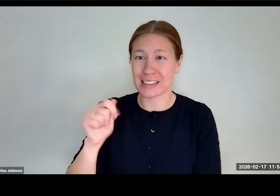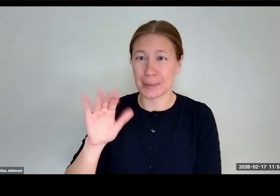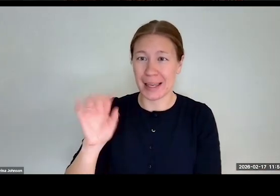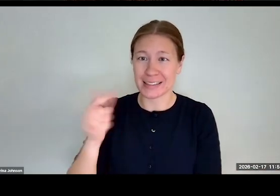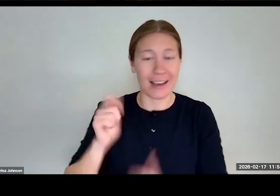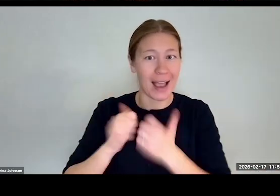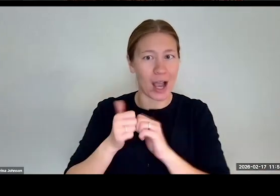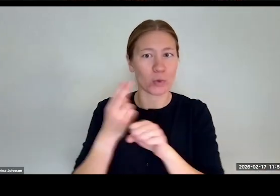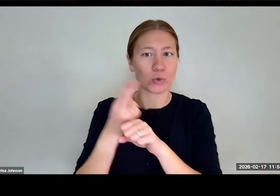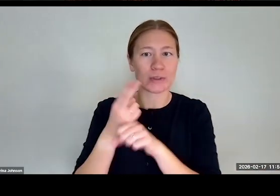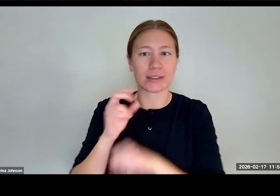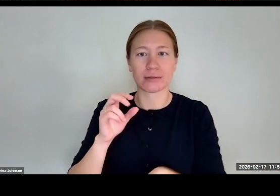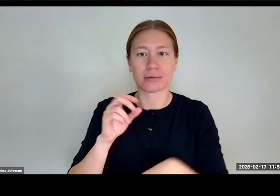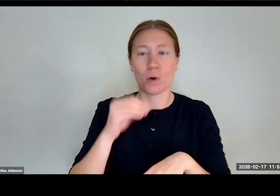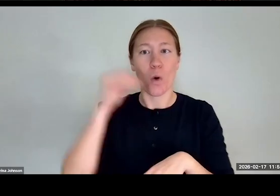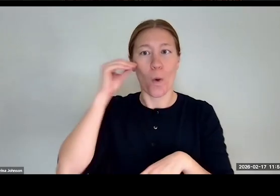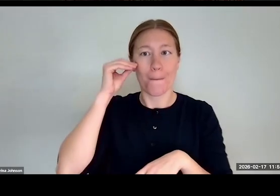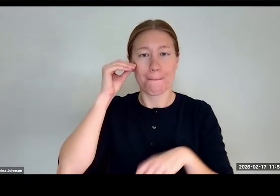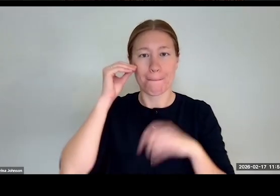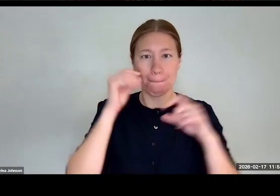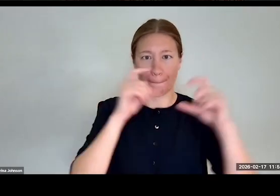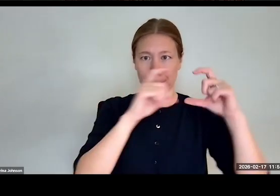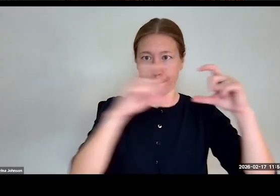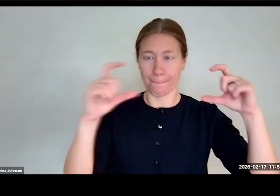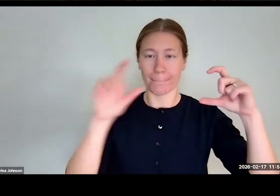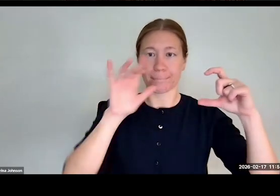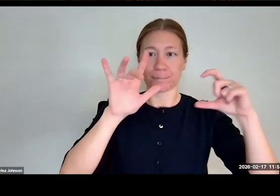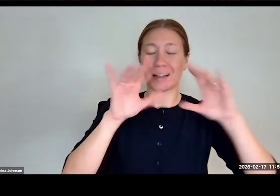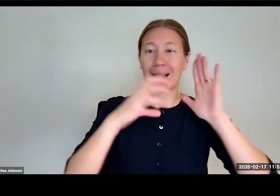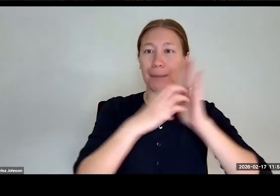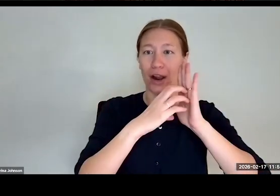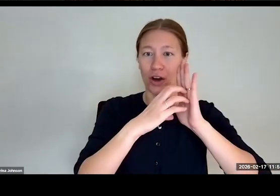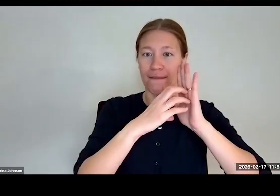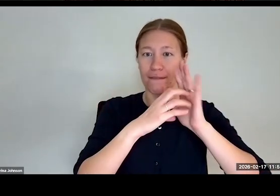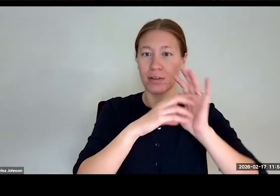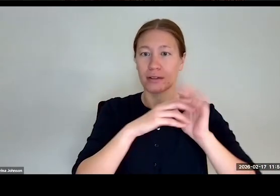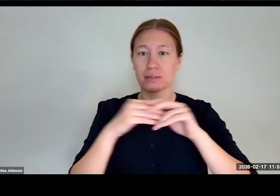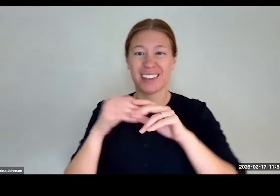which I can again find in the home toolbar ribbon under the paragraph menu, and then under the paragraph,